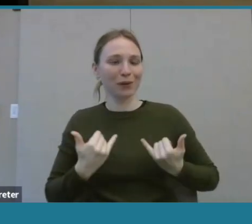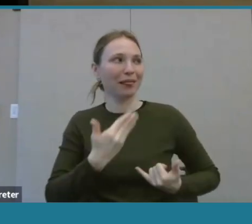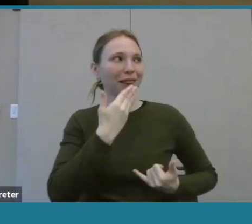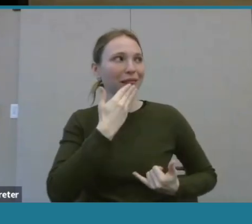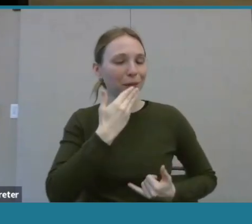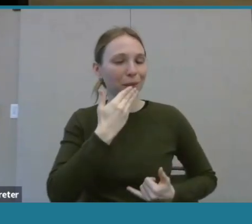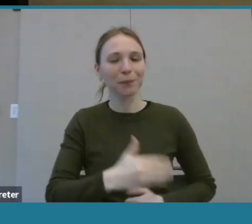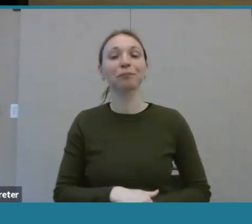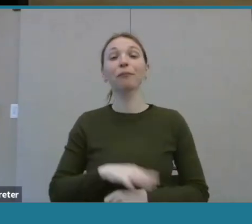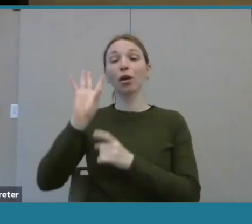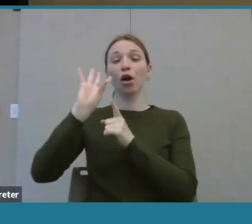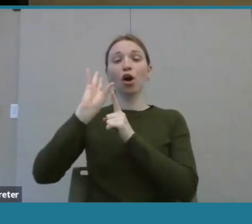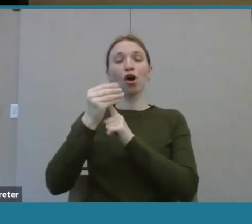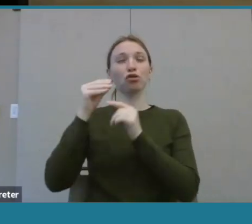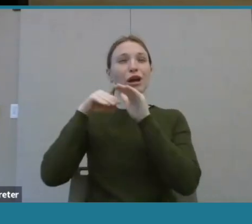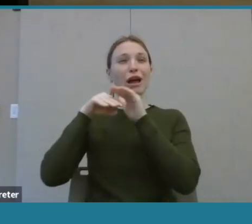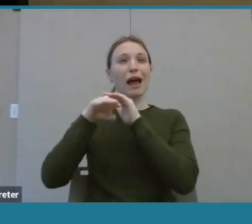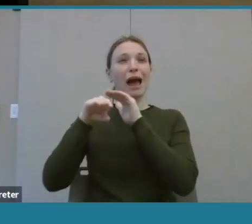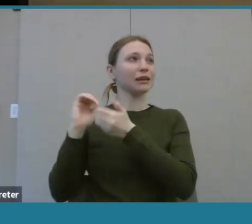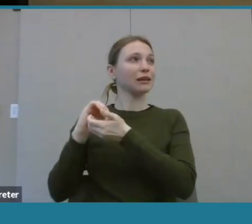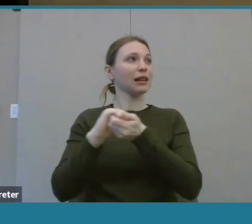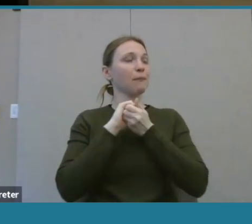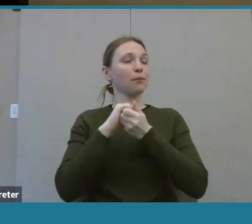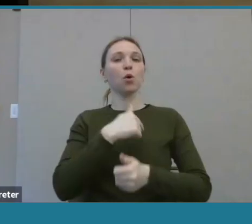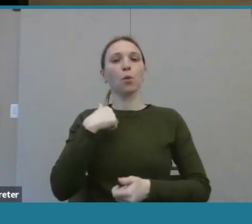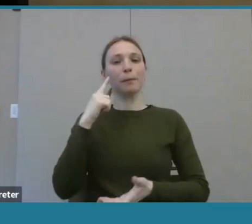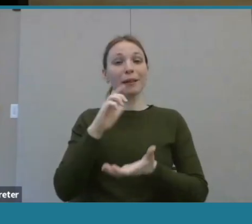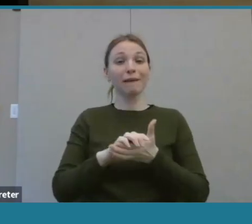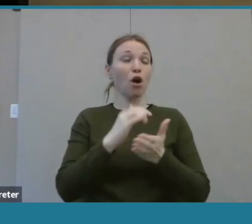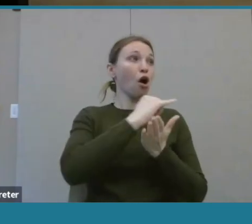The Cultural Access Collaborative believes that arts and culture are for everyone,